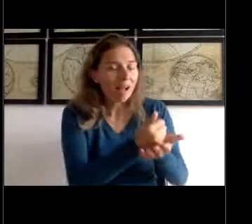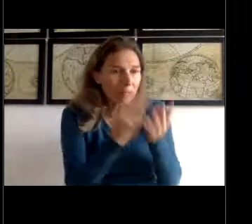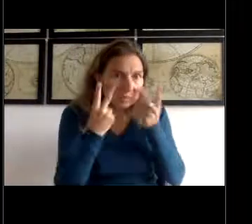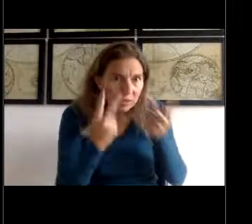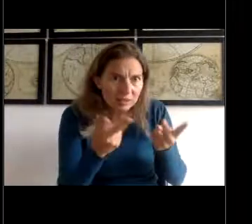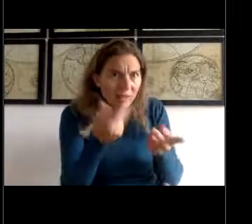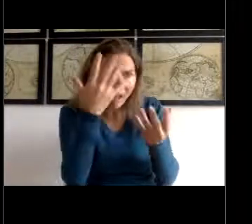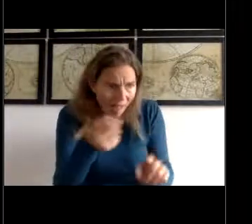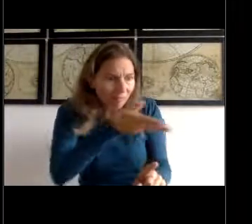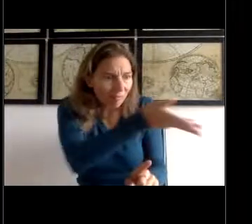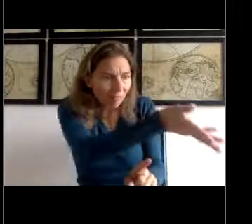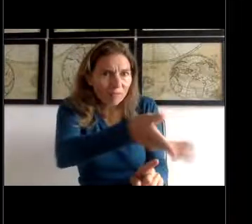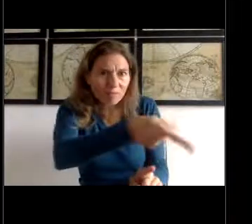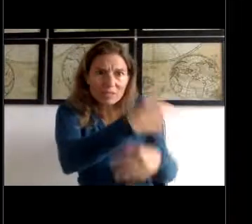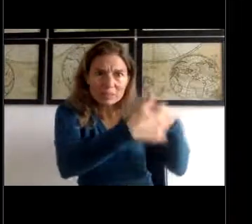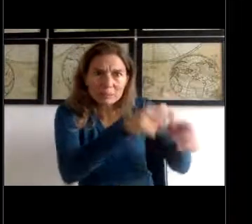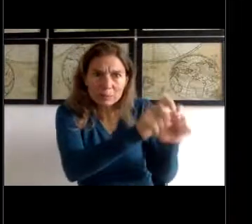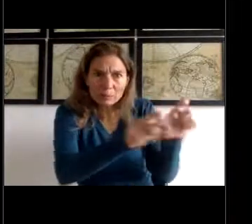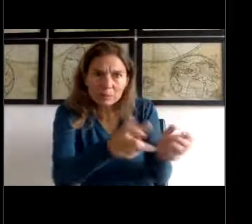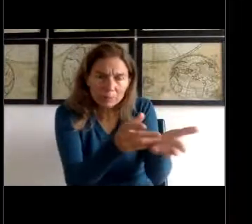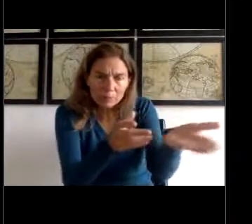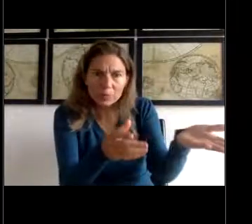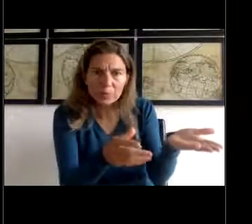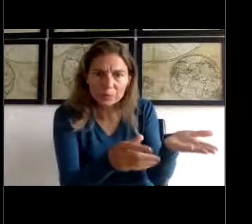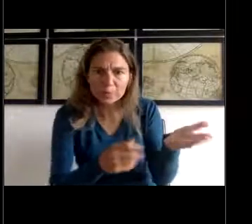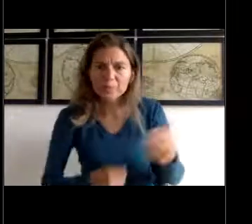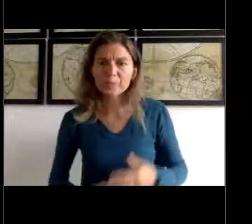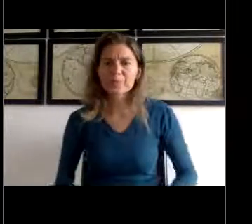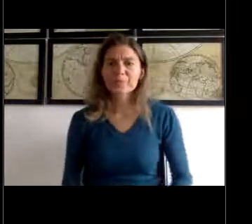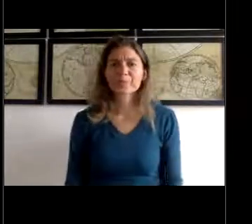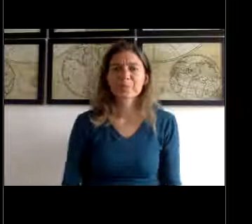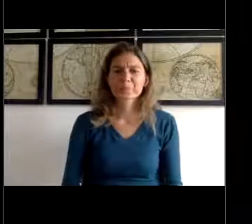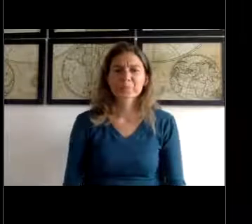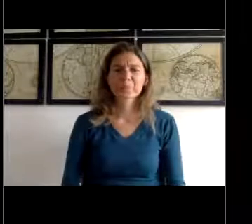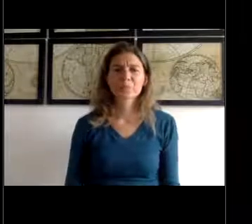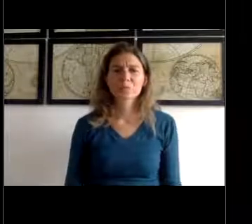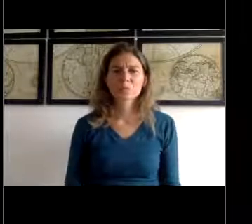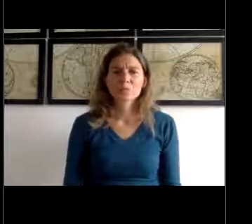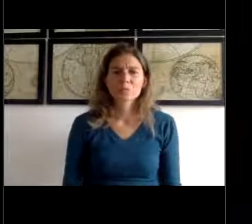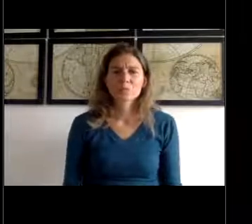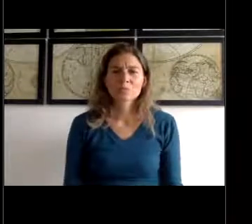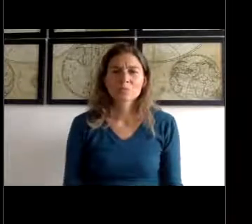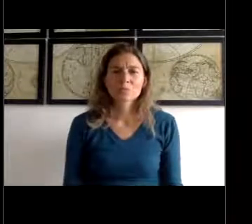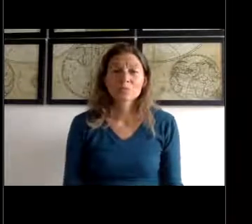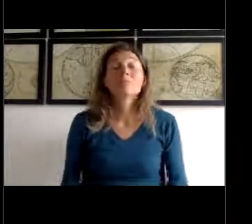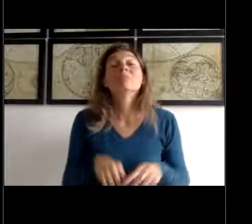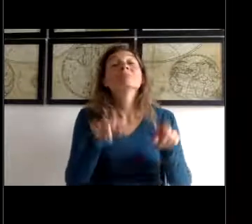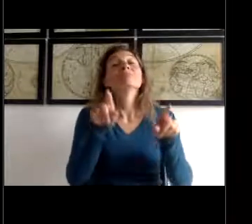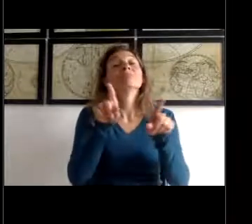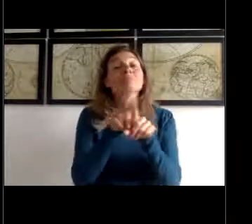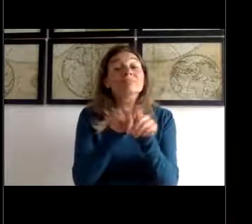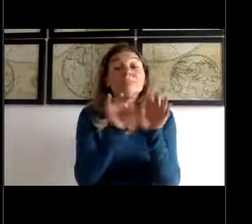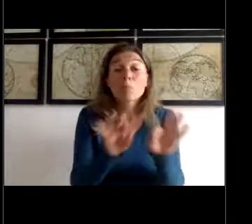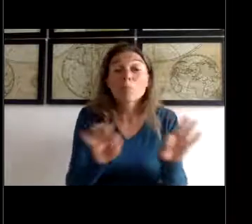Motivation and peer support is another important factor. Volunteers through the deployment can support